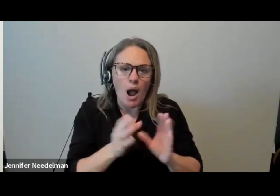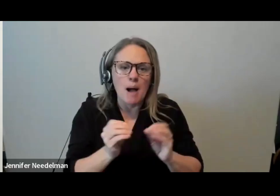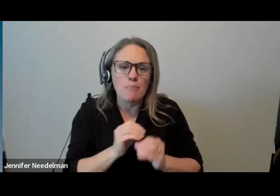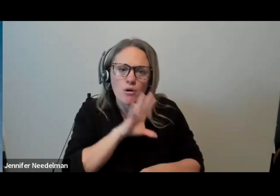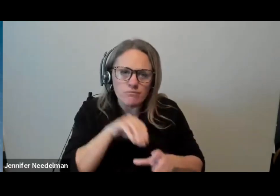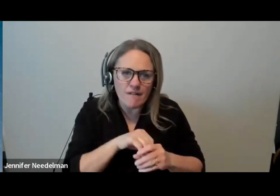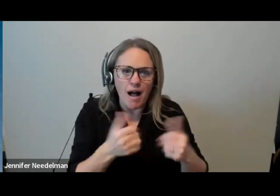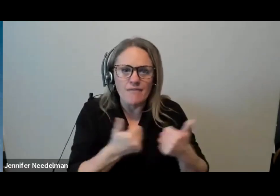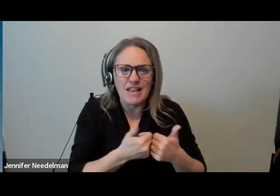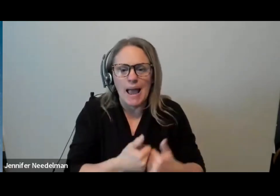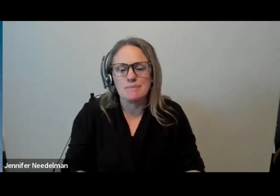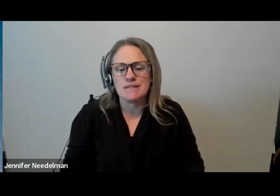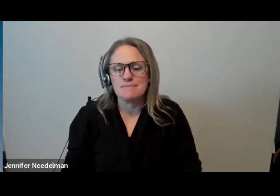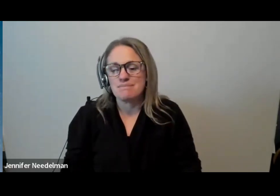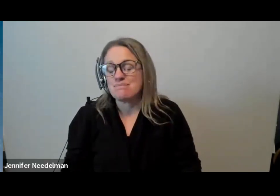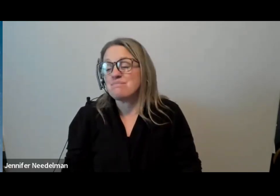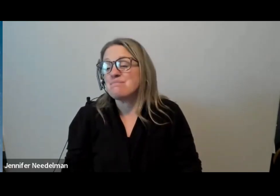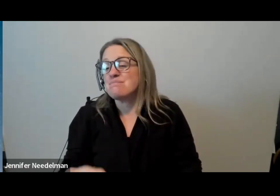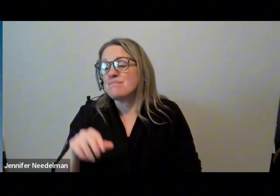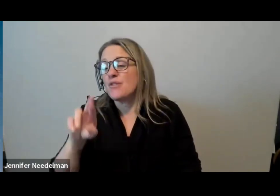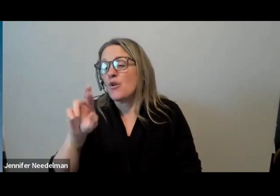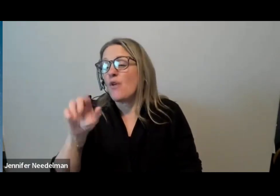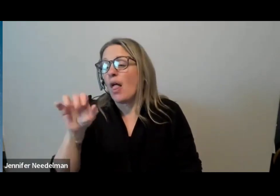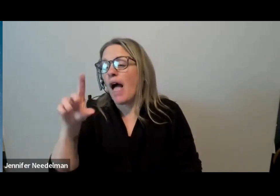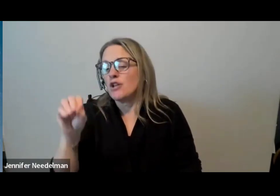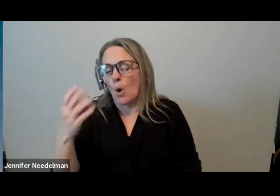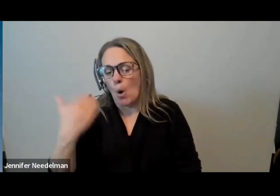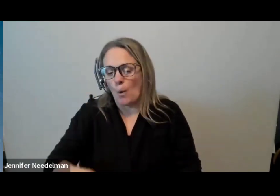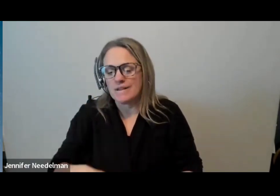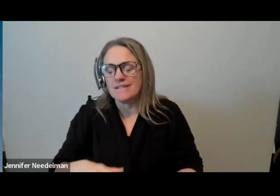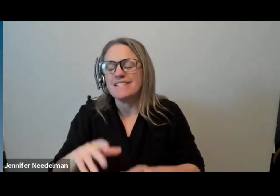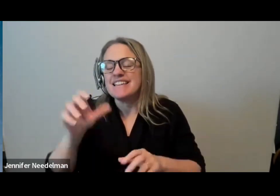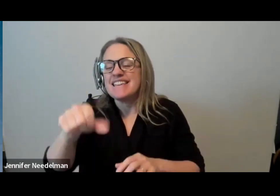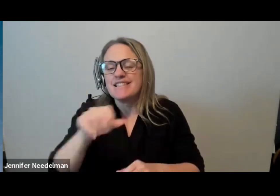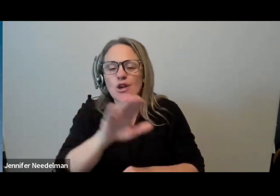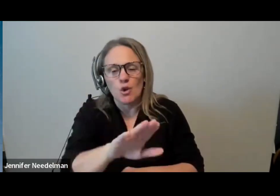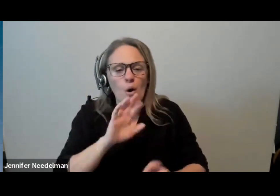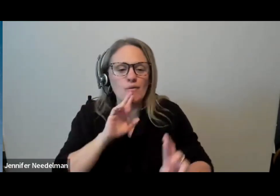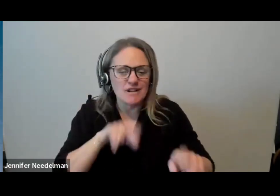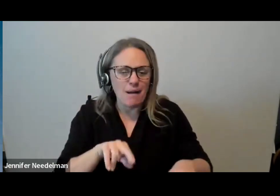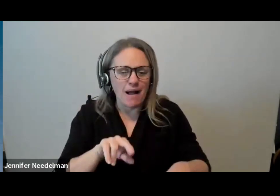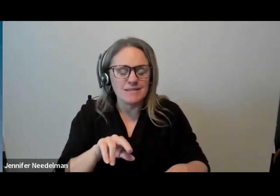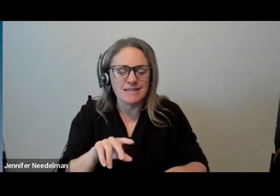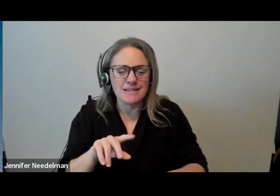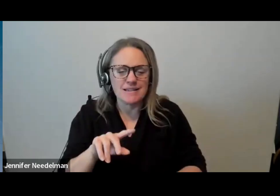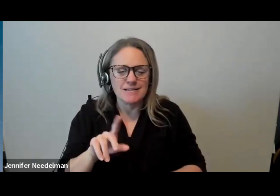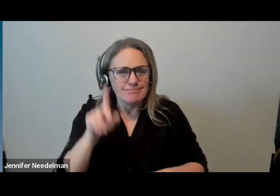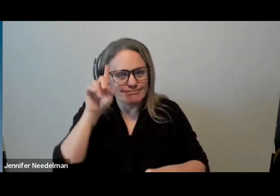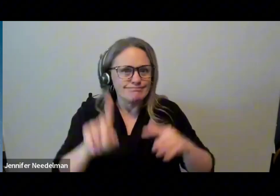This is Rolando speaking and that's great because it, it what your responses kind of answer another question about using games